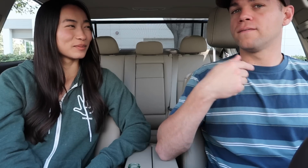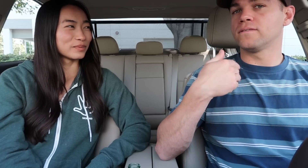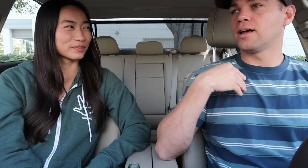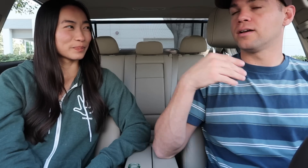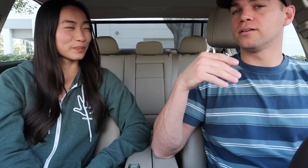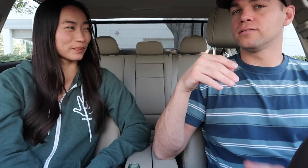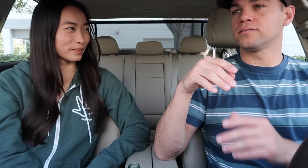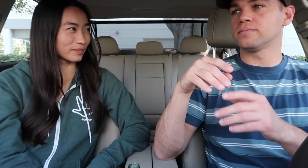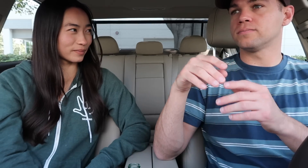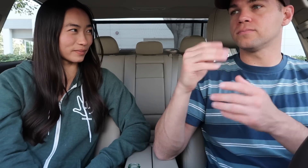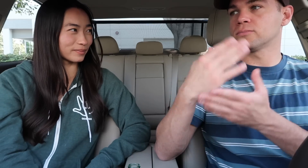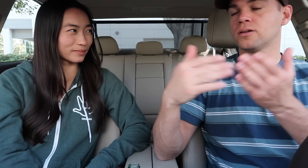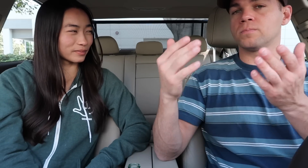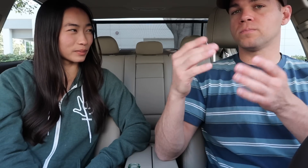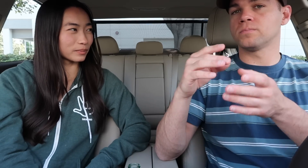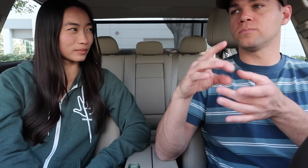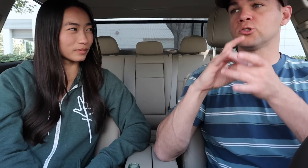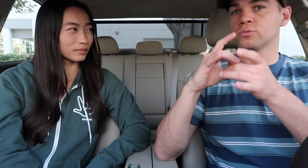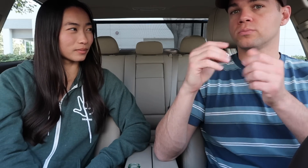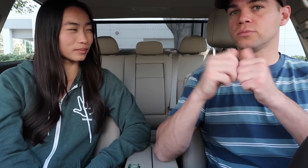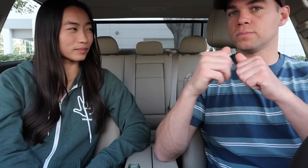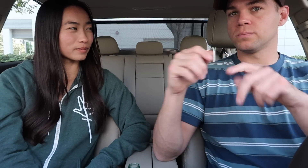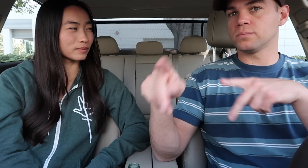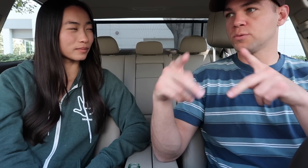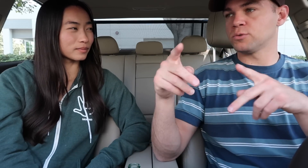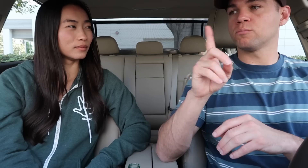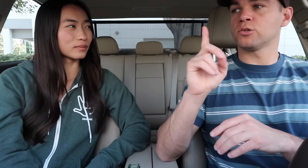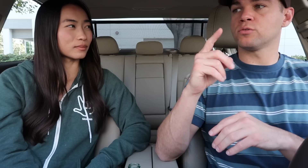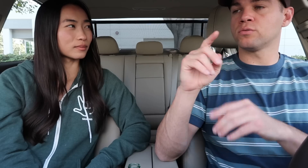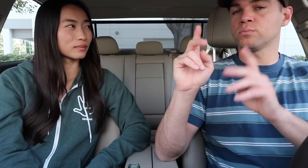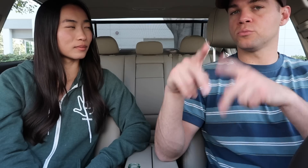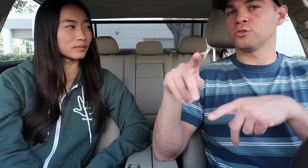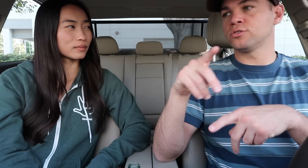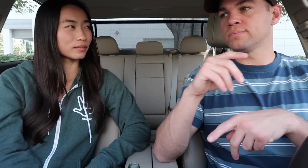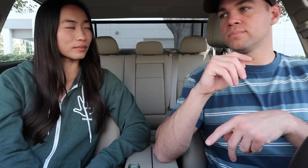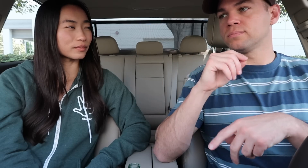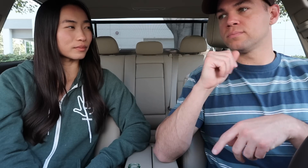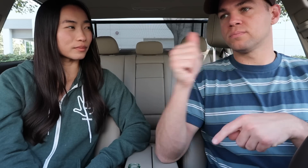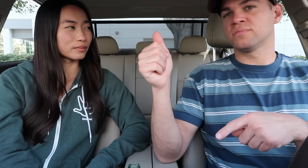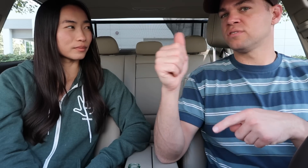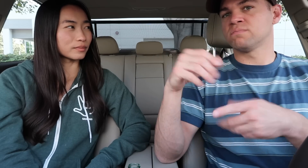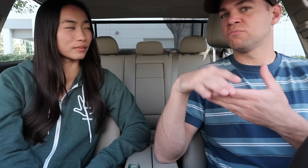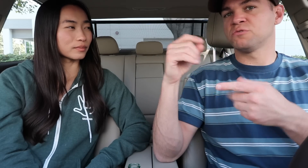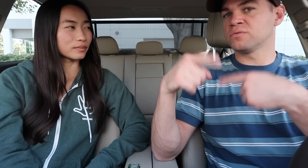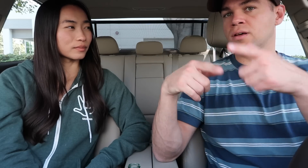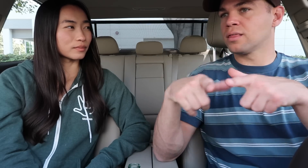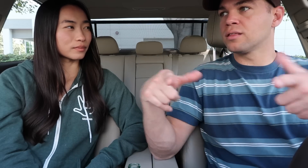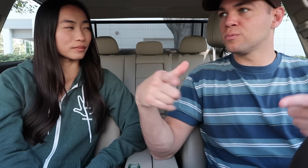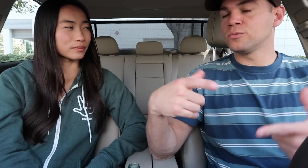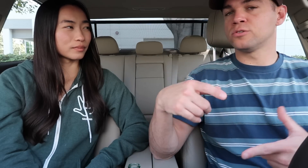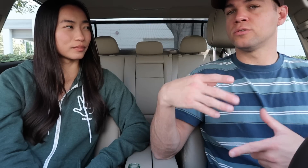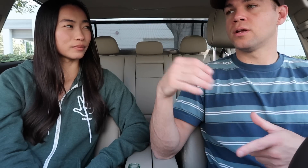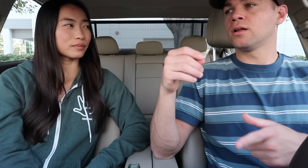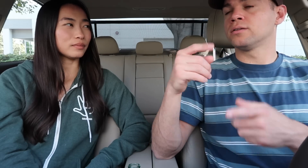I've had some relationships with people where the person didn't learn sign language